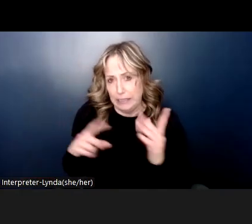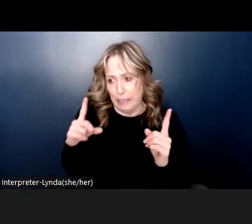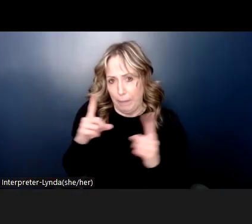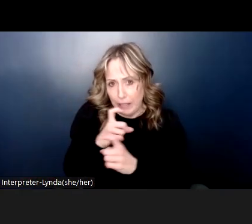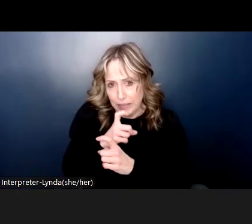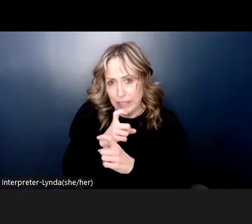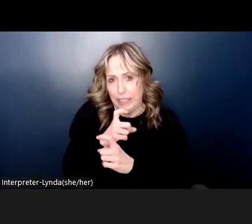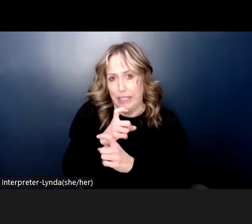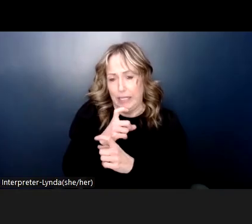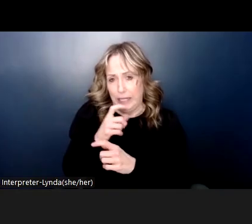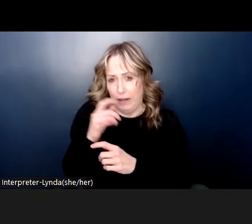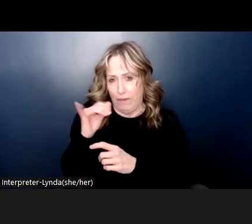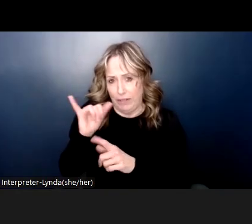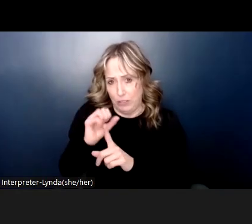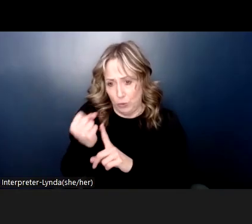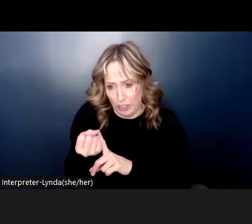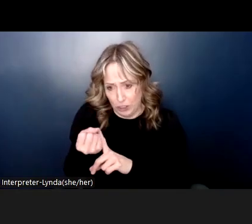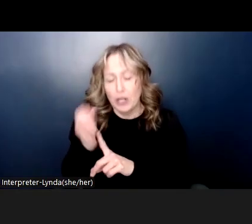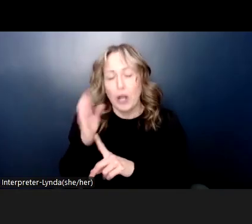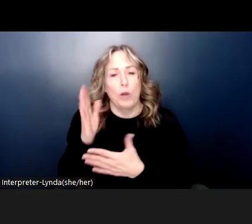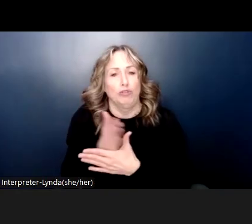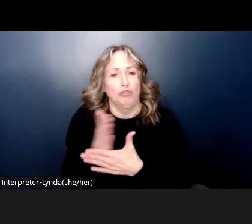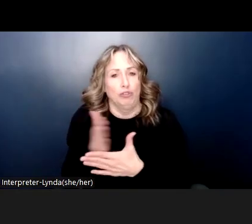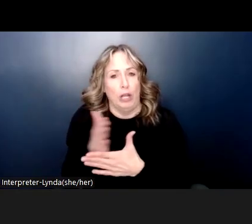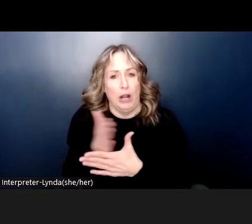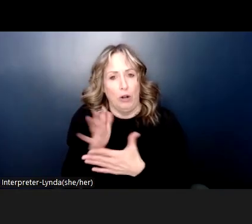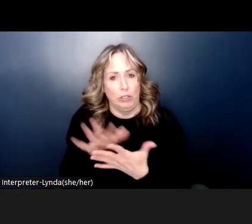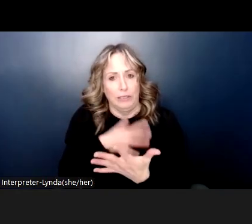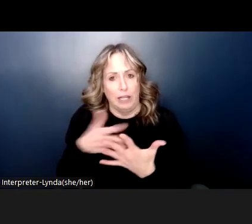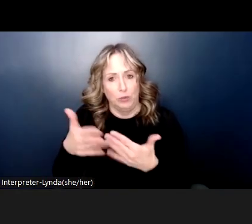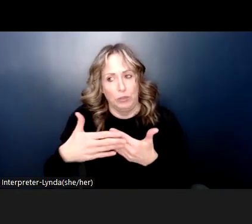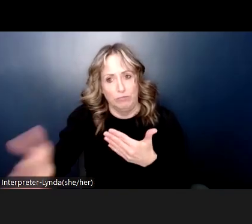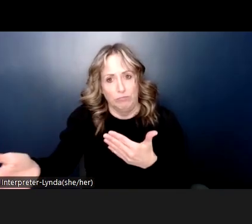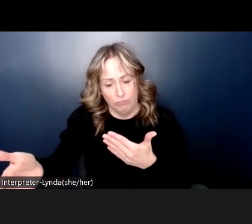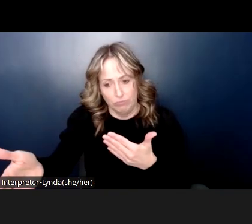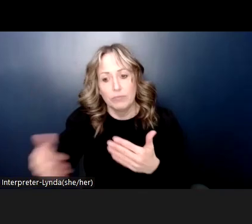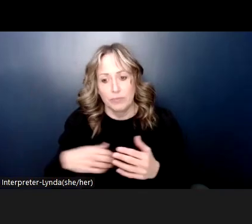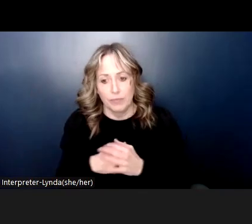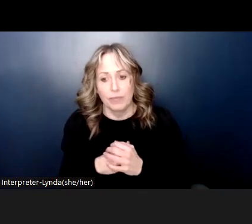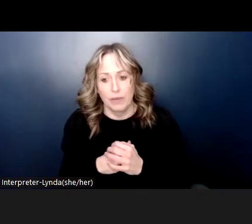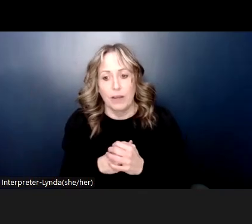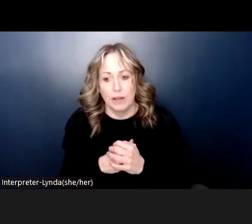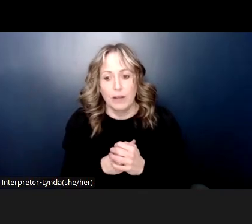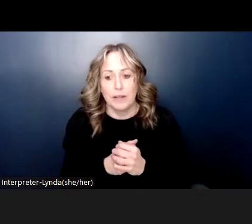and we will share what the schedule will be. Through Mosaic Monday, through our weekly update,